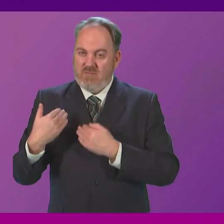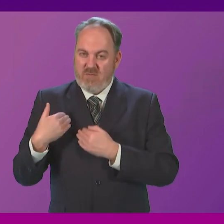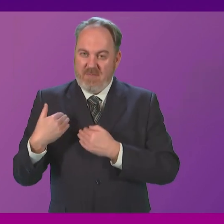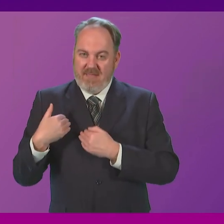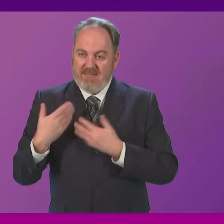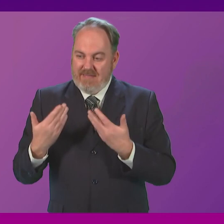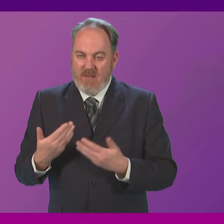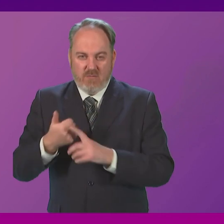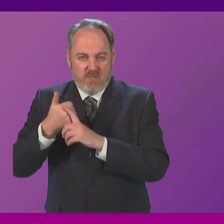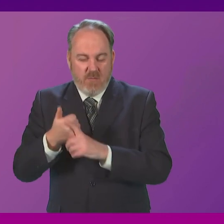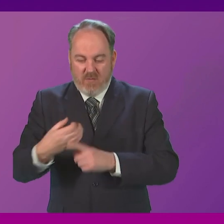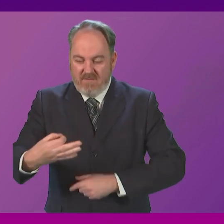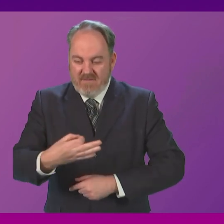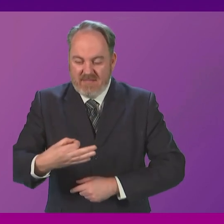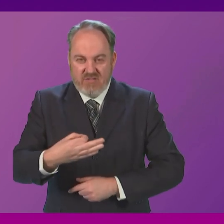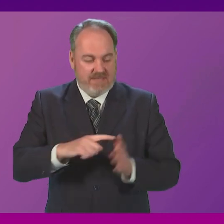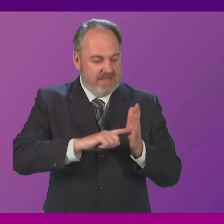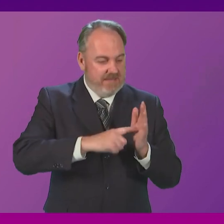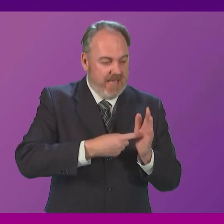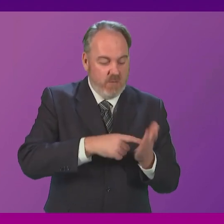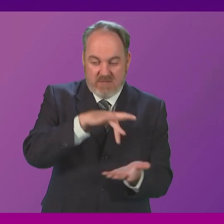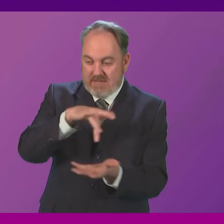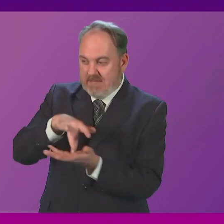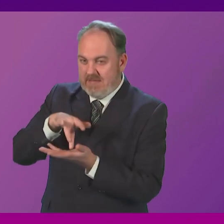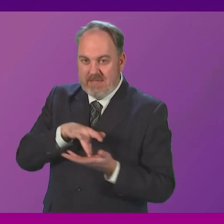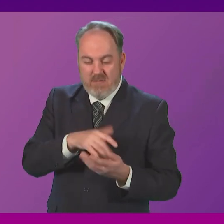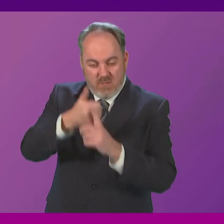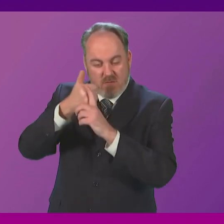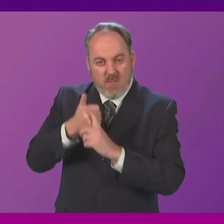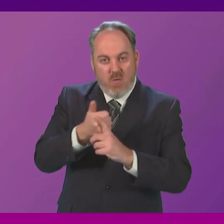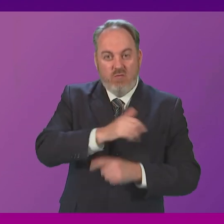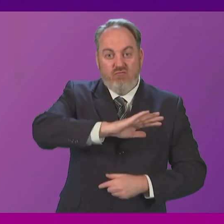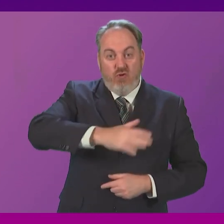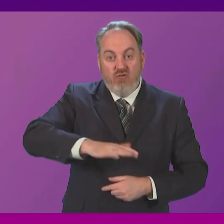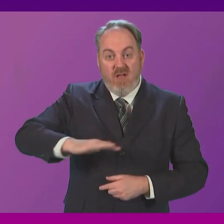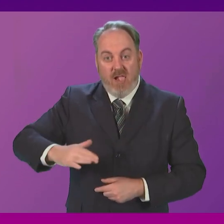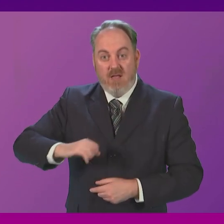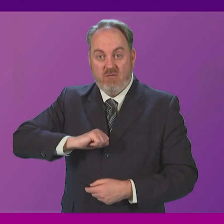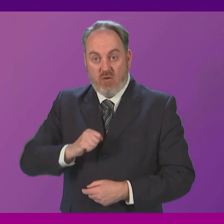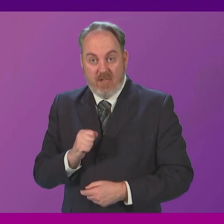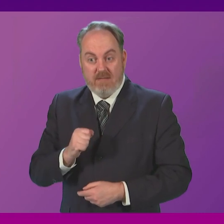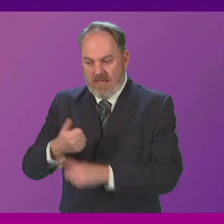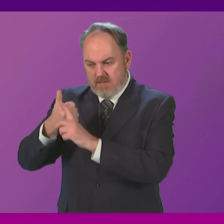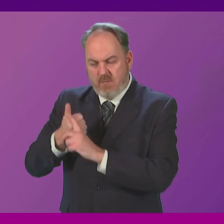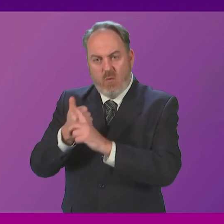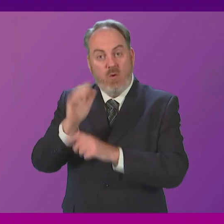villages, towns and cities; to be a champion for rural Scotland; and to represent the whole country.